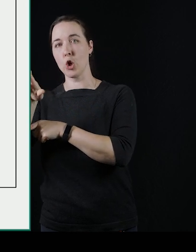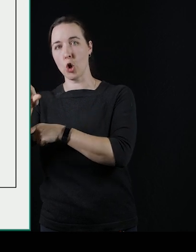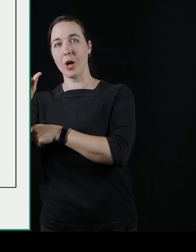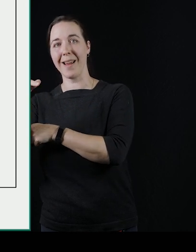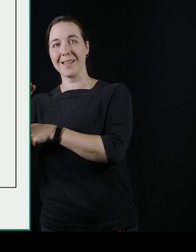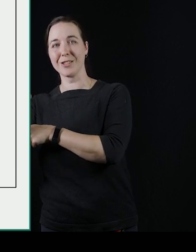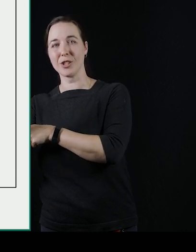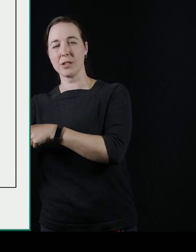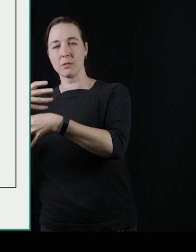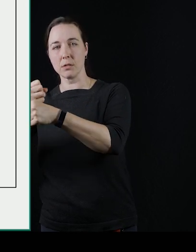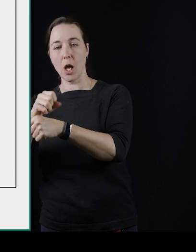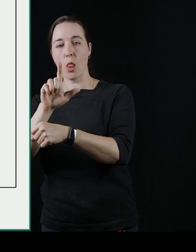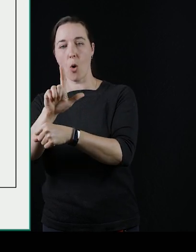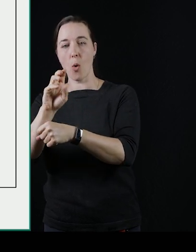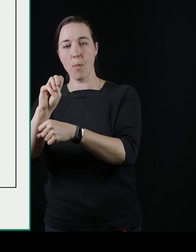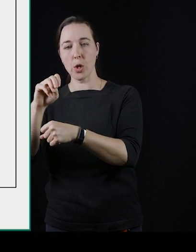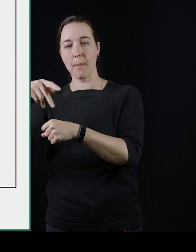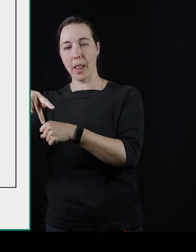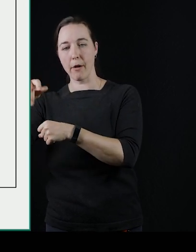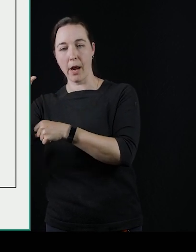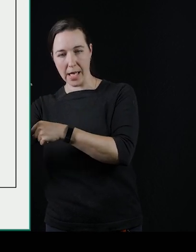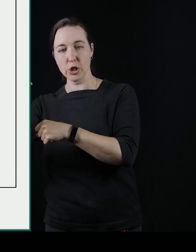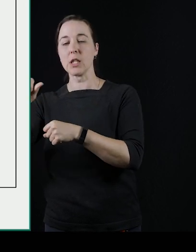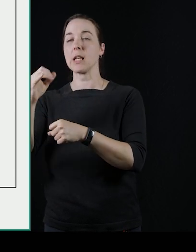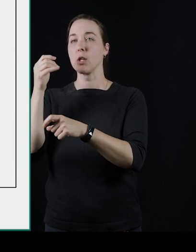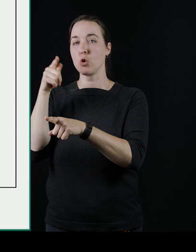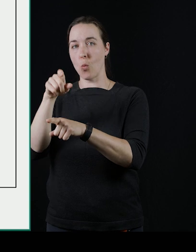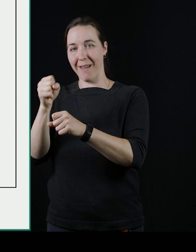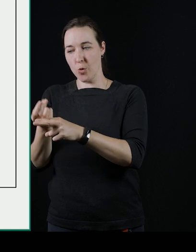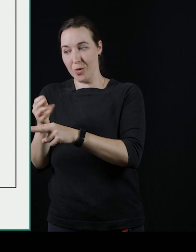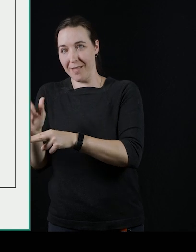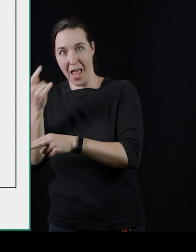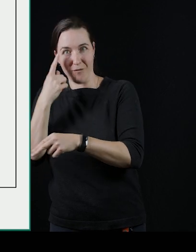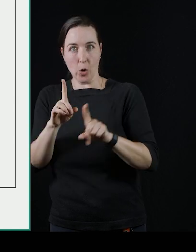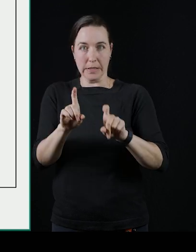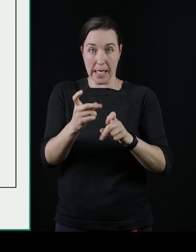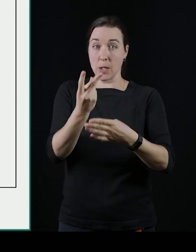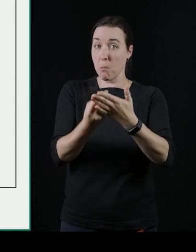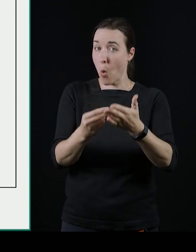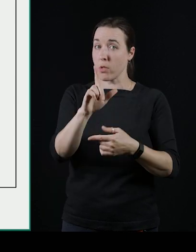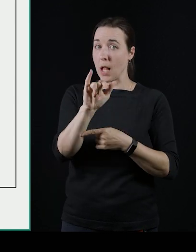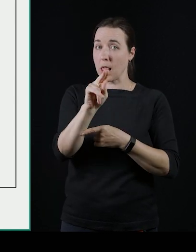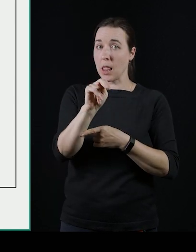if your GSDK integration works correctly. You can use local multiplayer agent to test both Linux